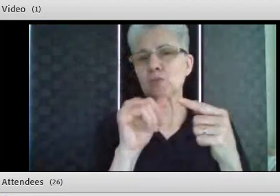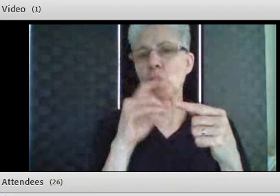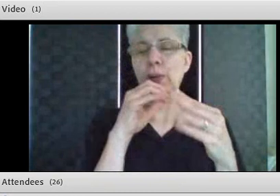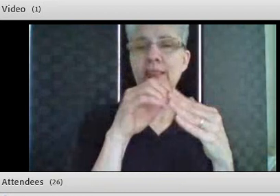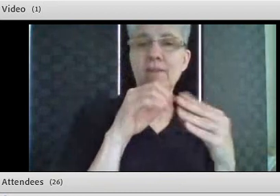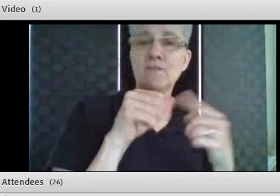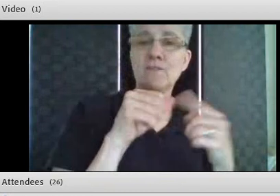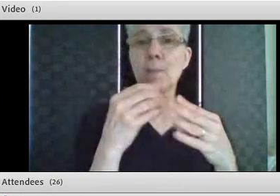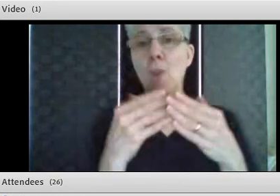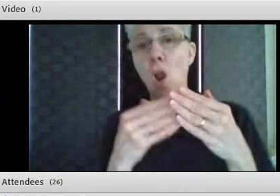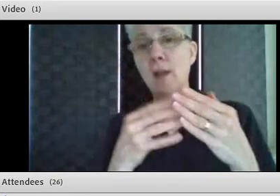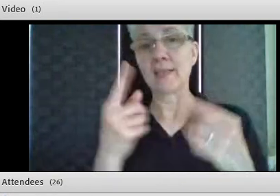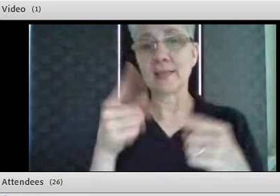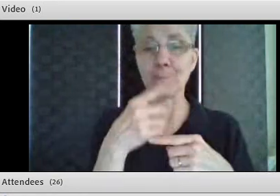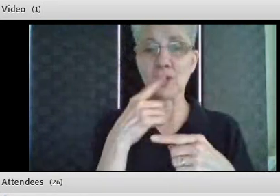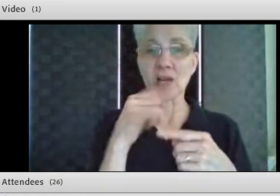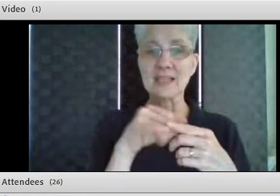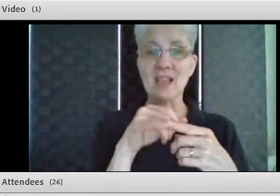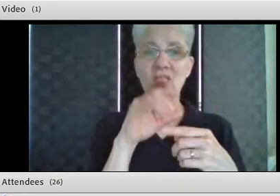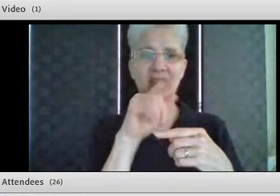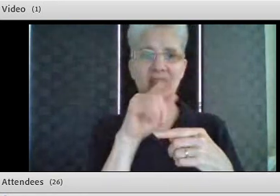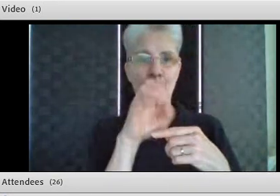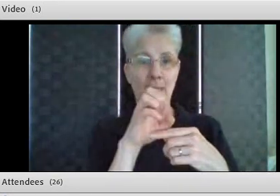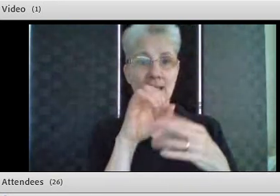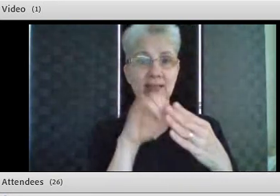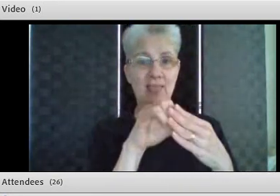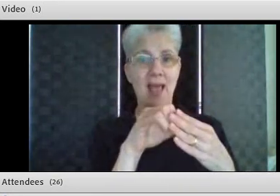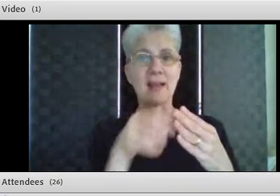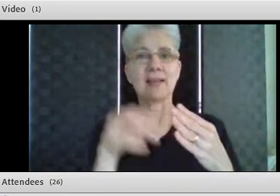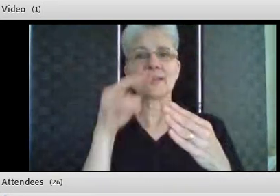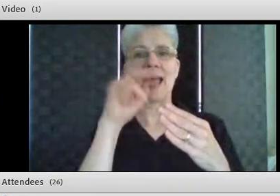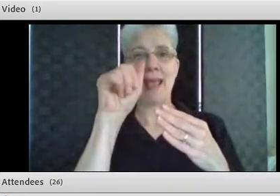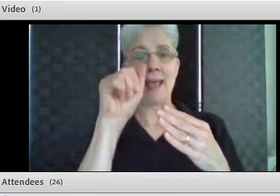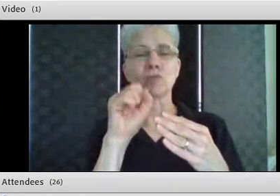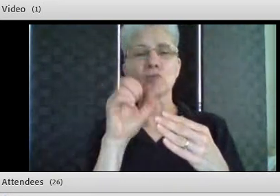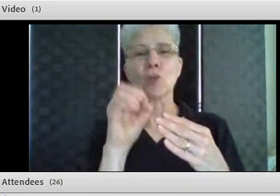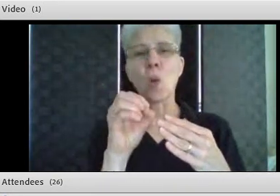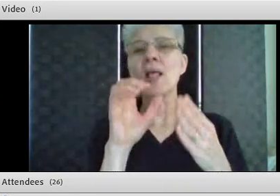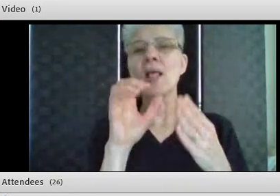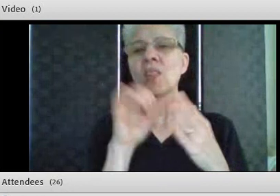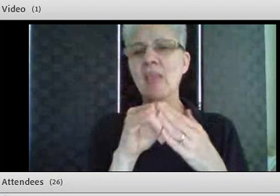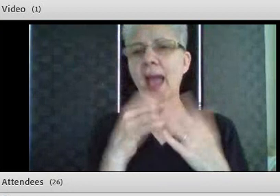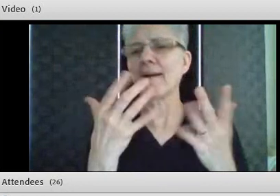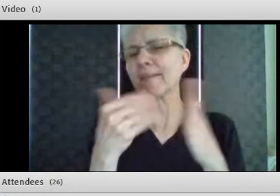and the space notes, and then they see that, you know, the first note in that first card is an A